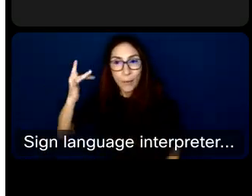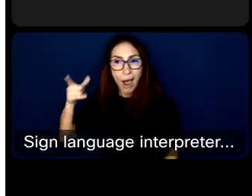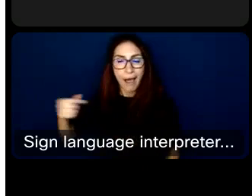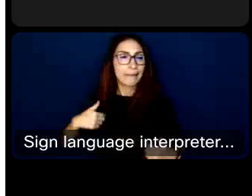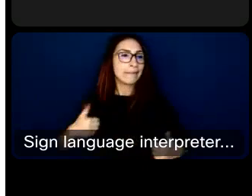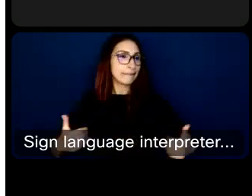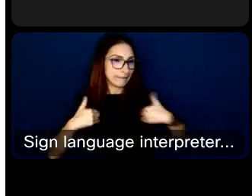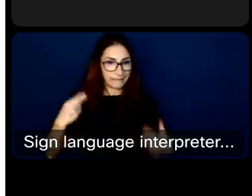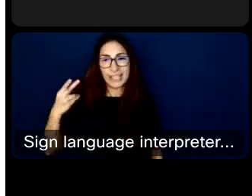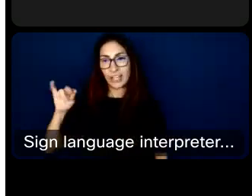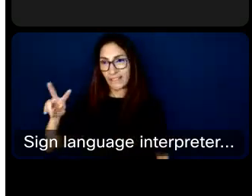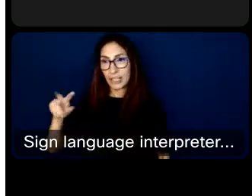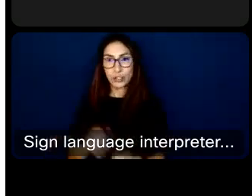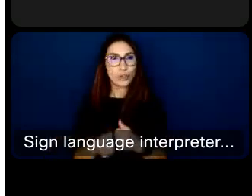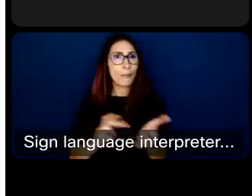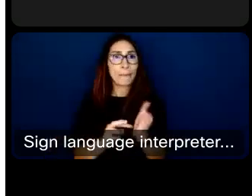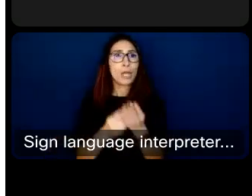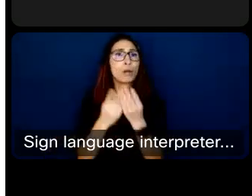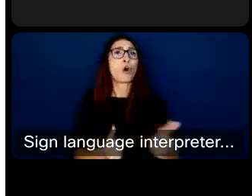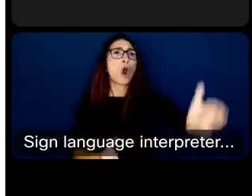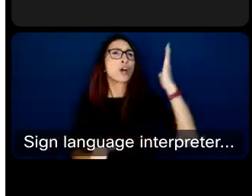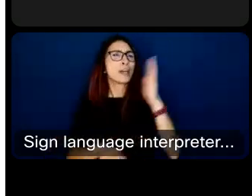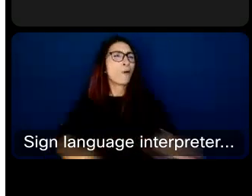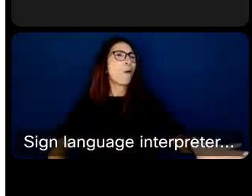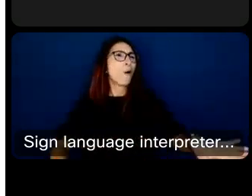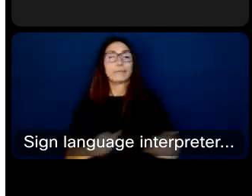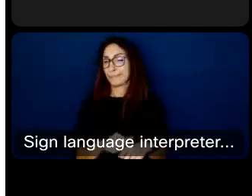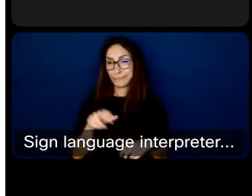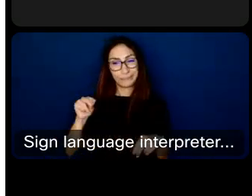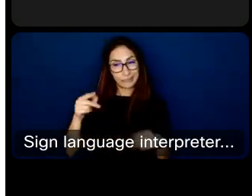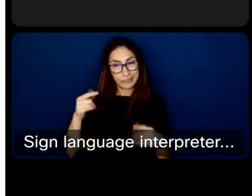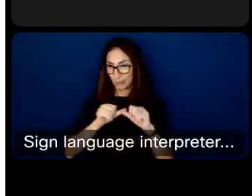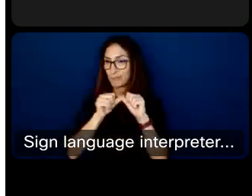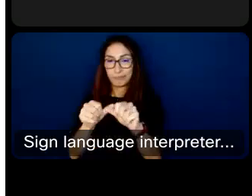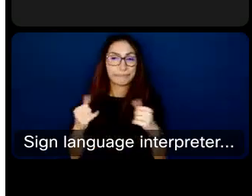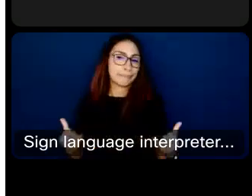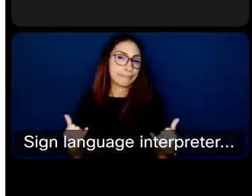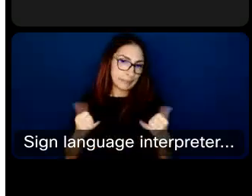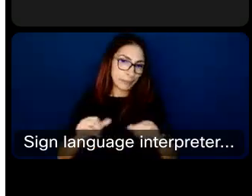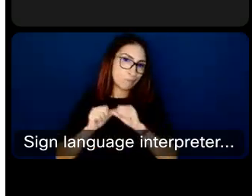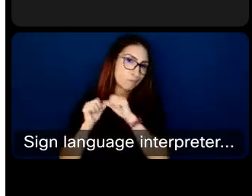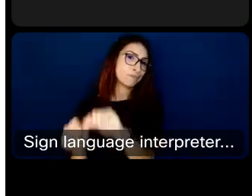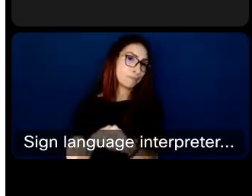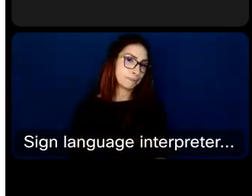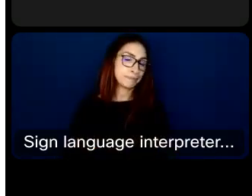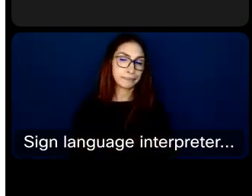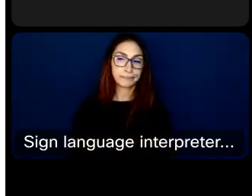even today. Next slide please. So I want to talk a little bit